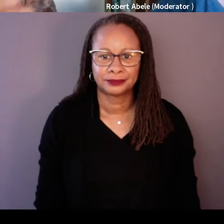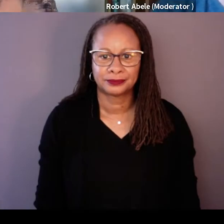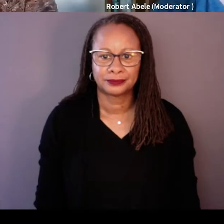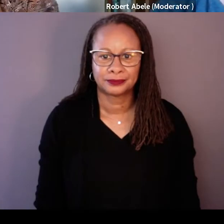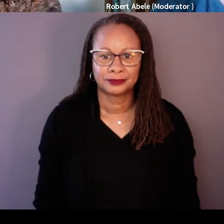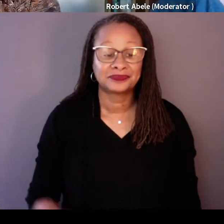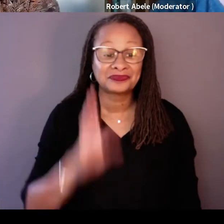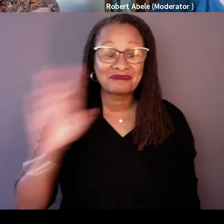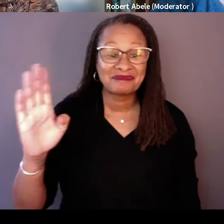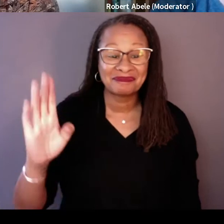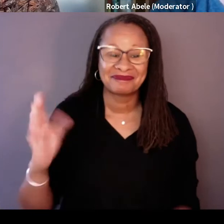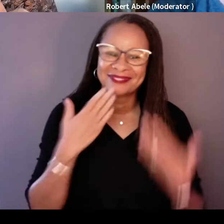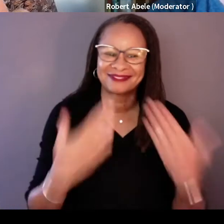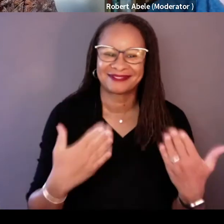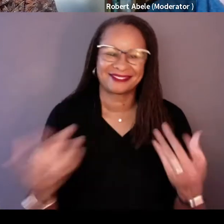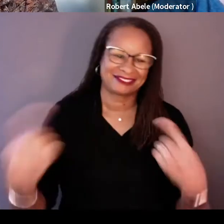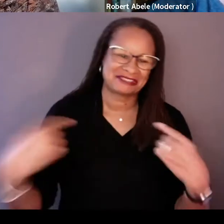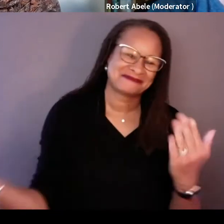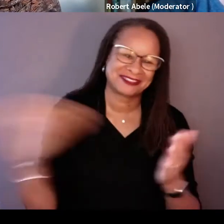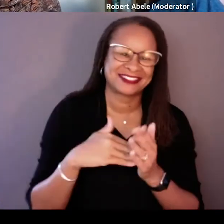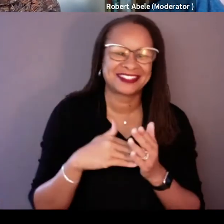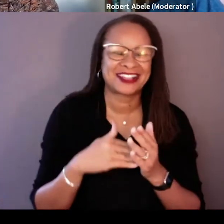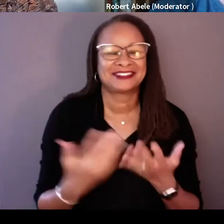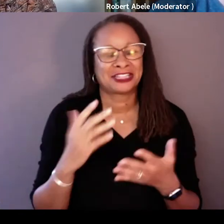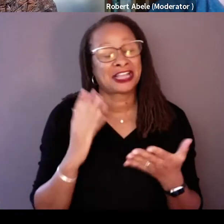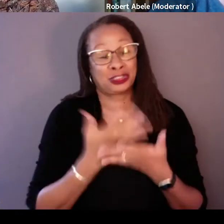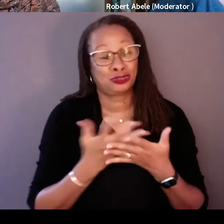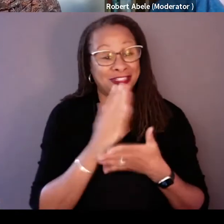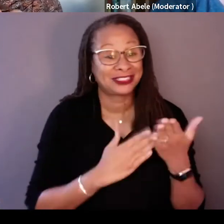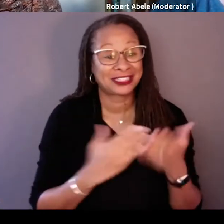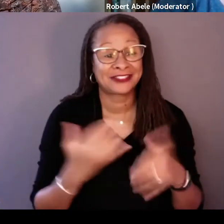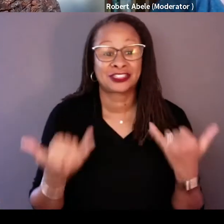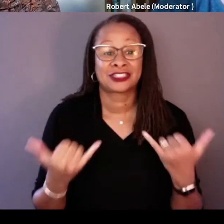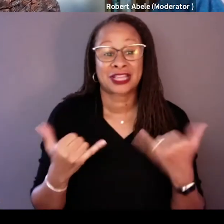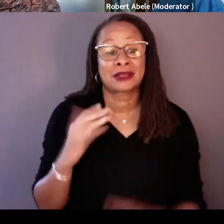Hello everyone. Thank you for coming again to another Screening Series Q and A. My name is Camillia Shofani,